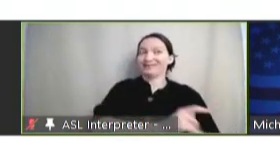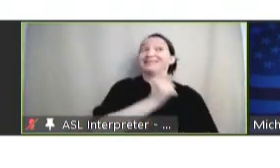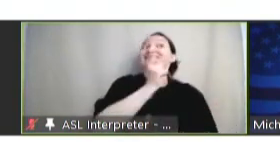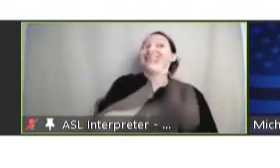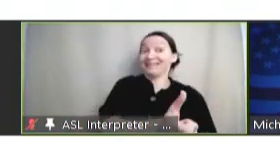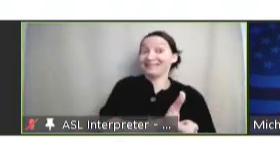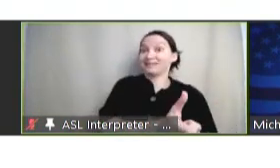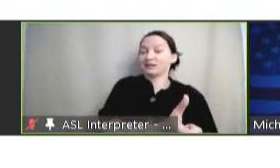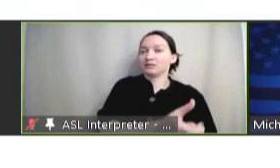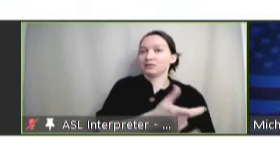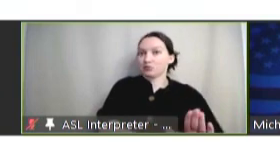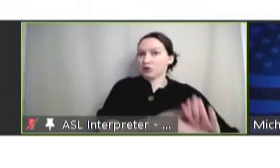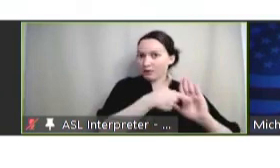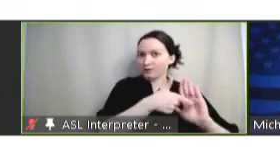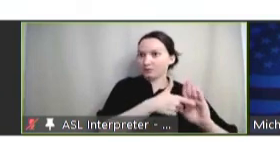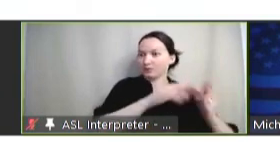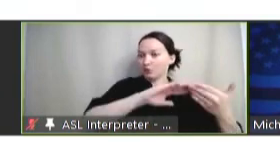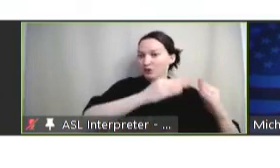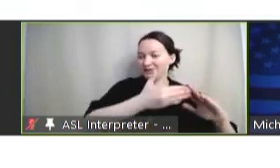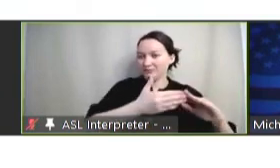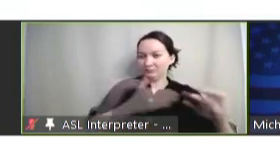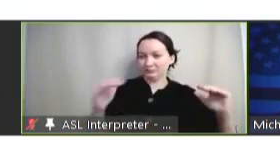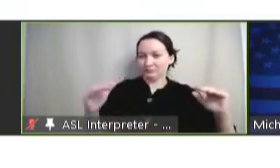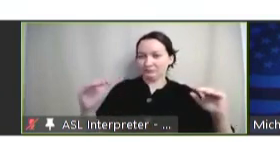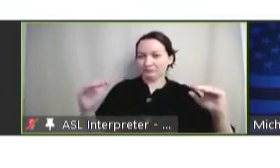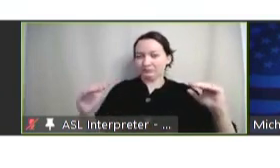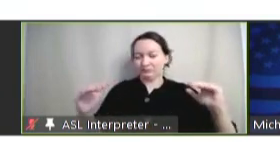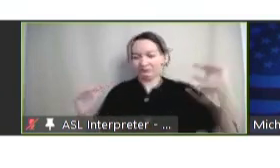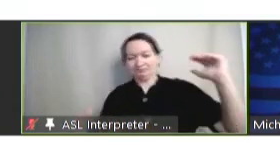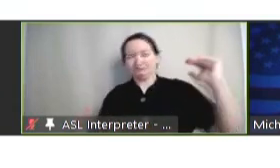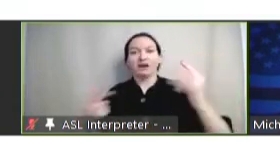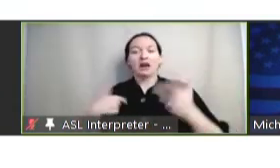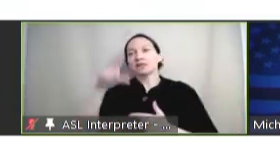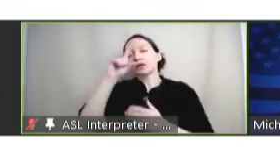non-required communities. So, I think there's a lot of work to do there. I know we've talked to